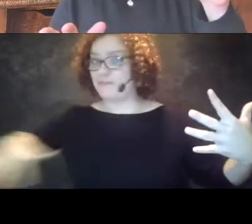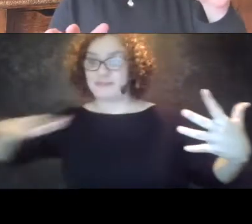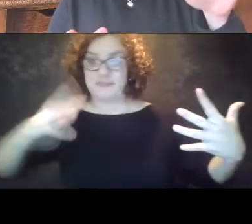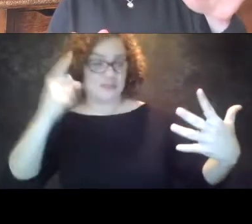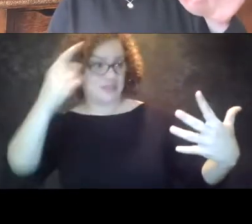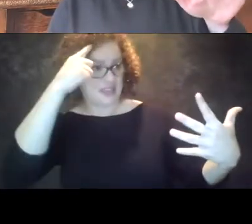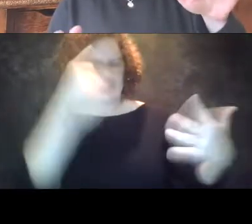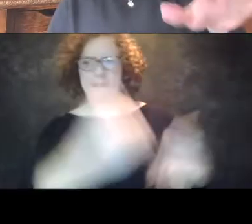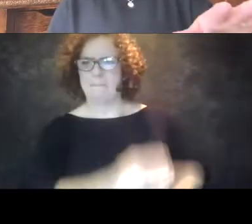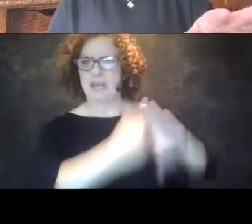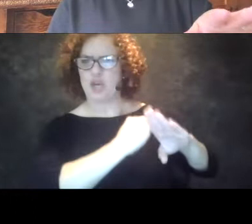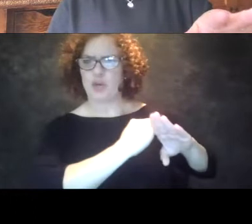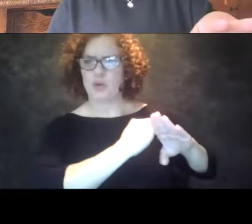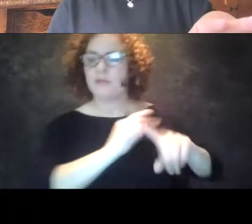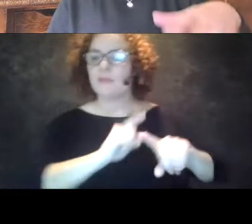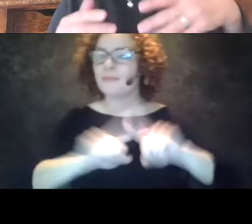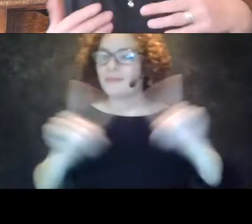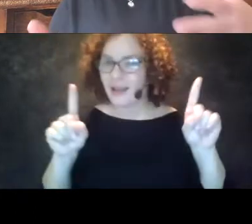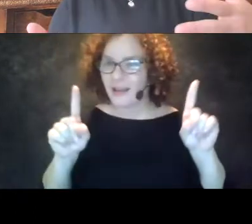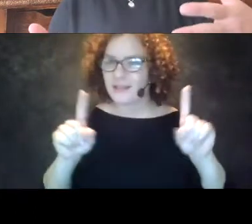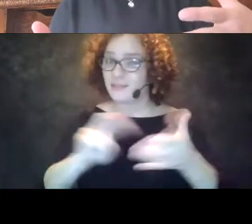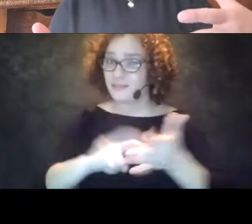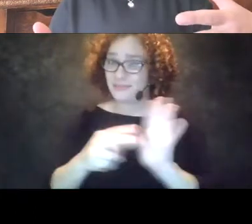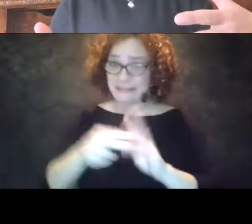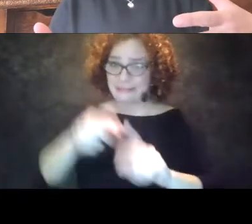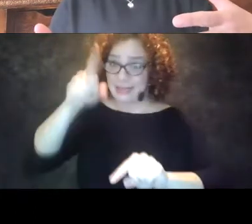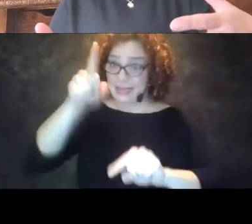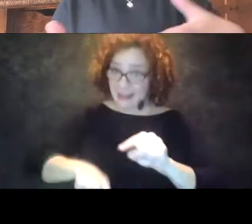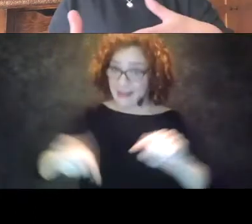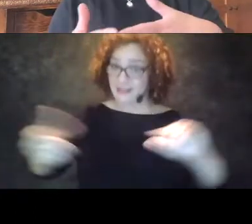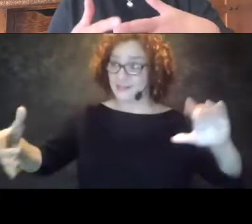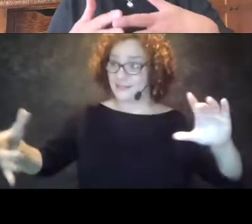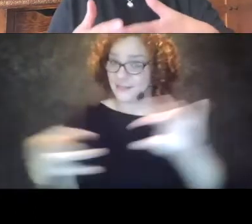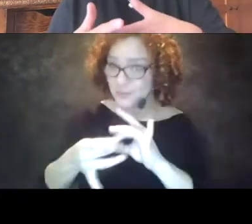mean that because these exist, relationships can't form because I've seen the opposite